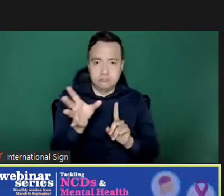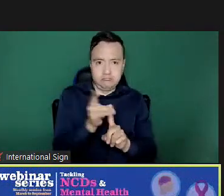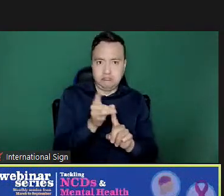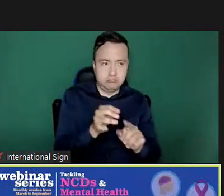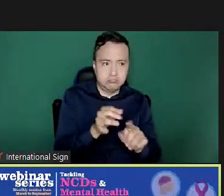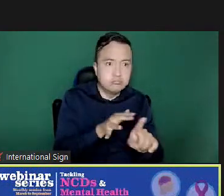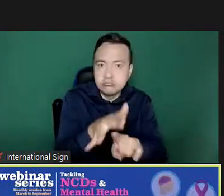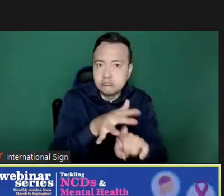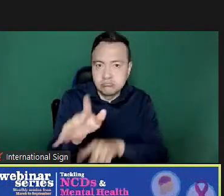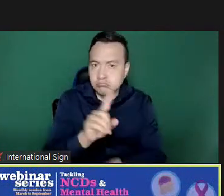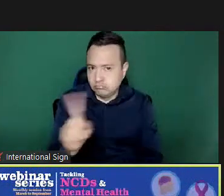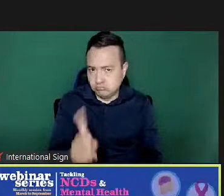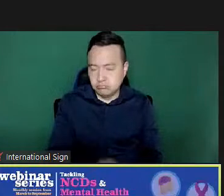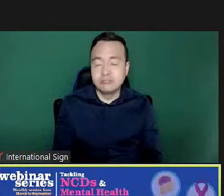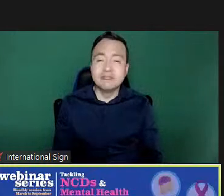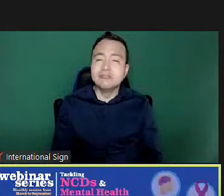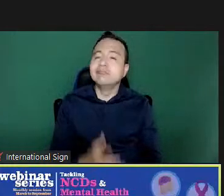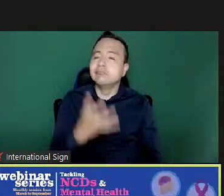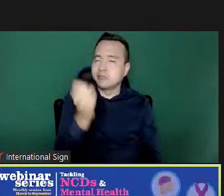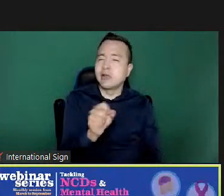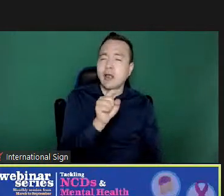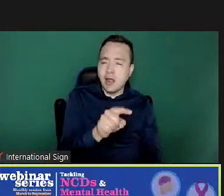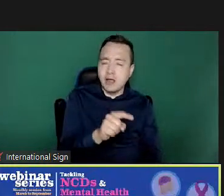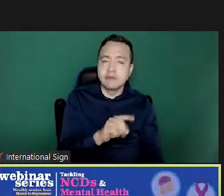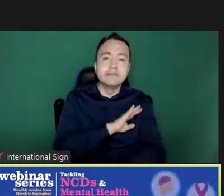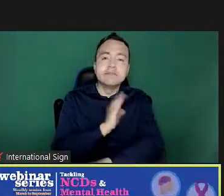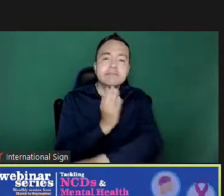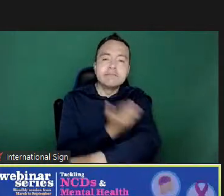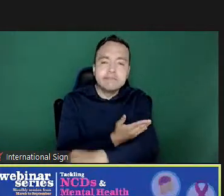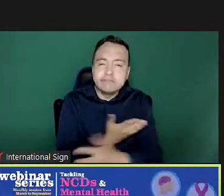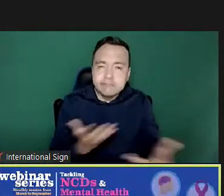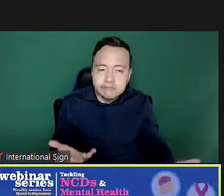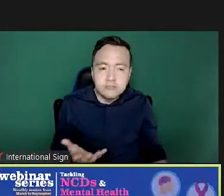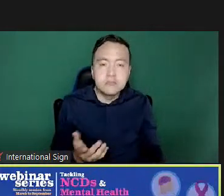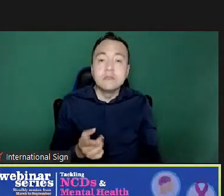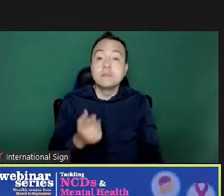for service delivery, and this is going to be a critical challenge going forward.